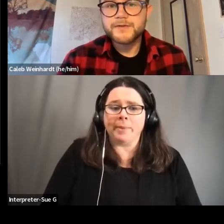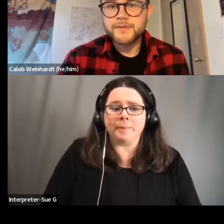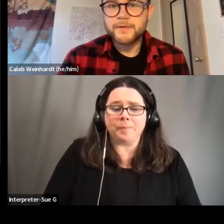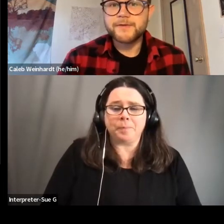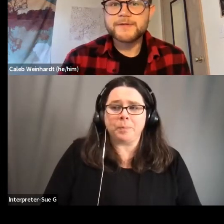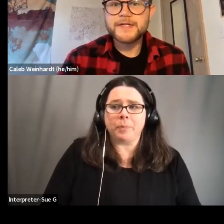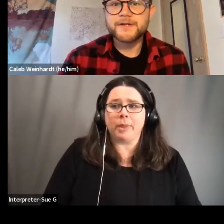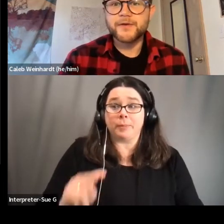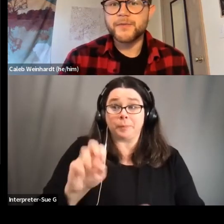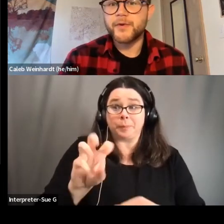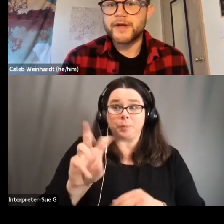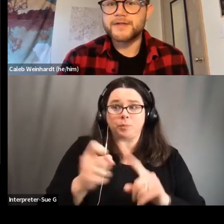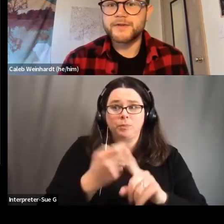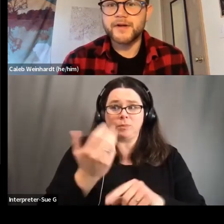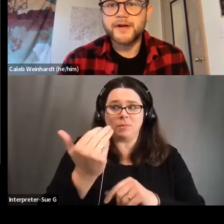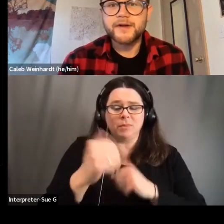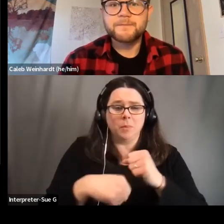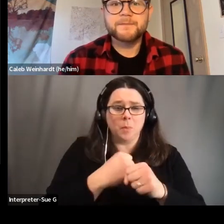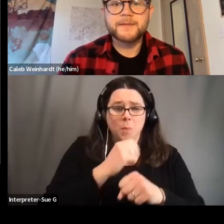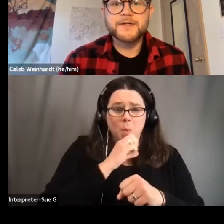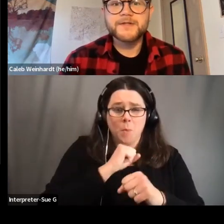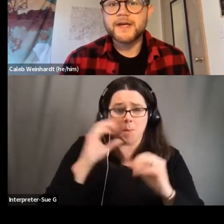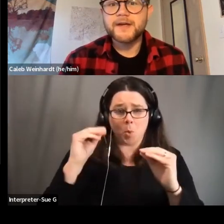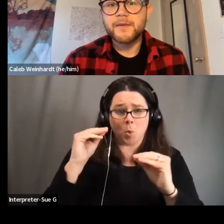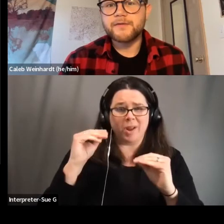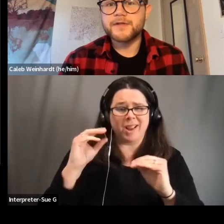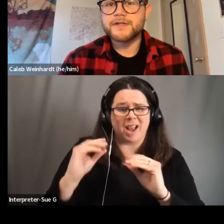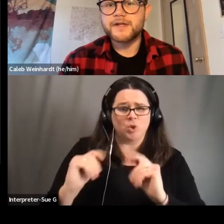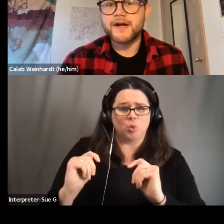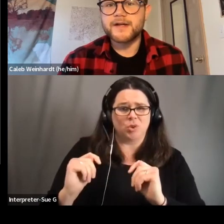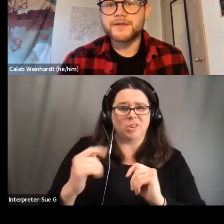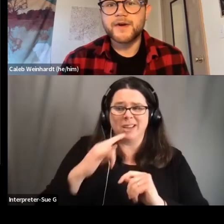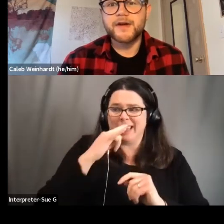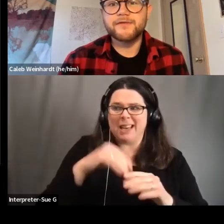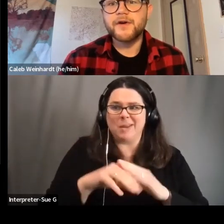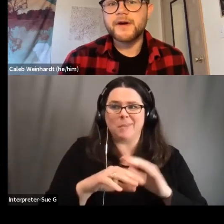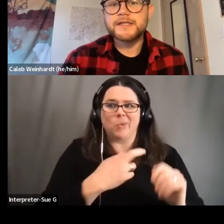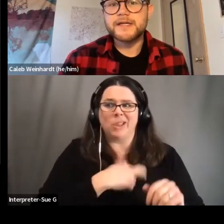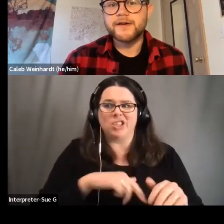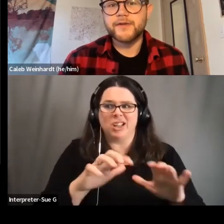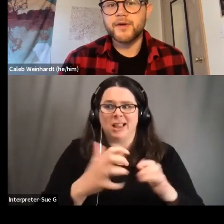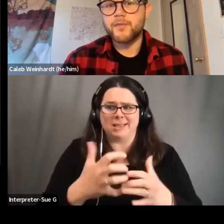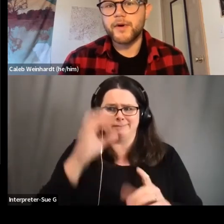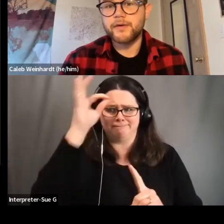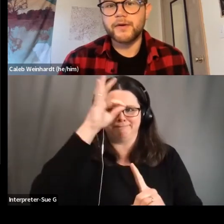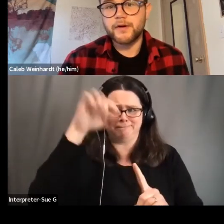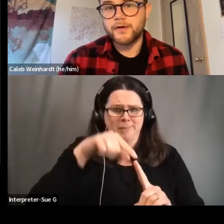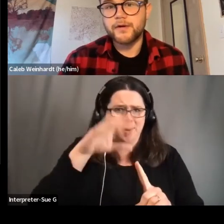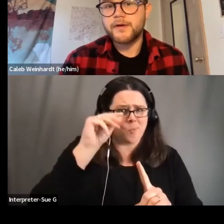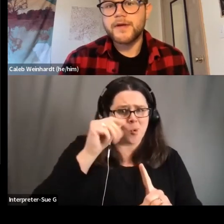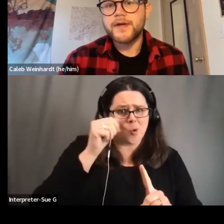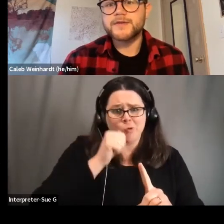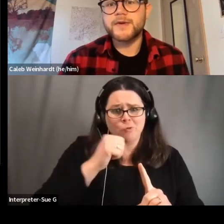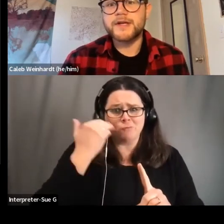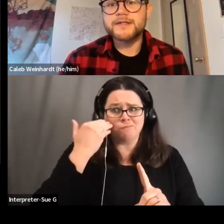"News from a 15-year-old boy I tutor. "'There's a kid in religion class who I have no idea "'if they're a boy or a girl,